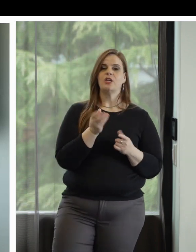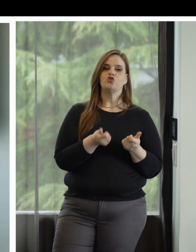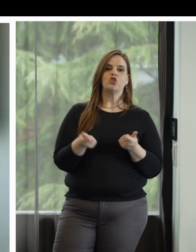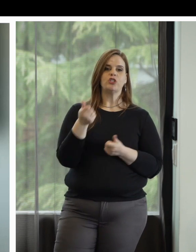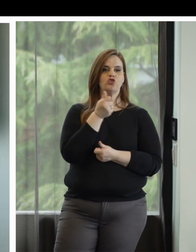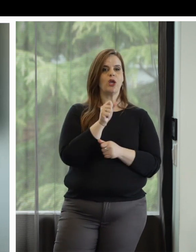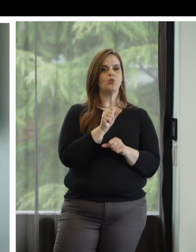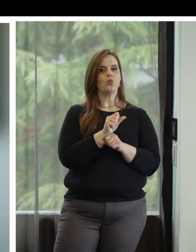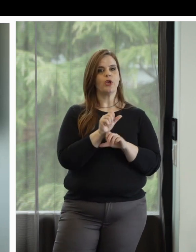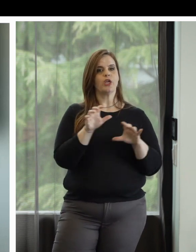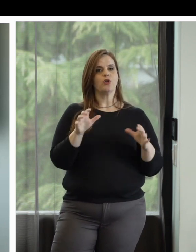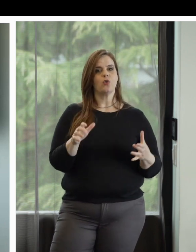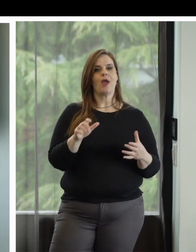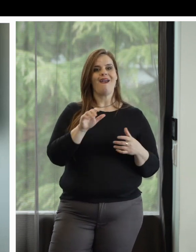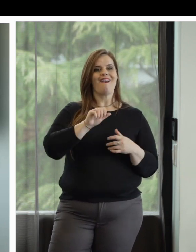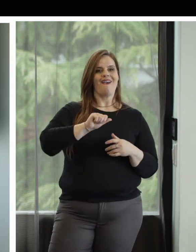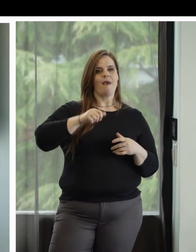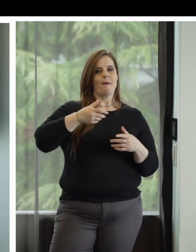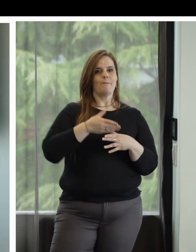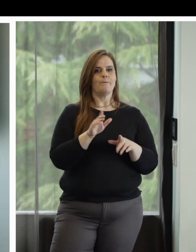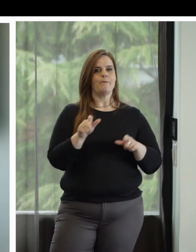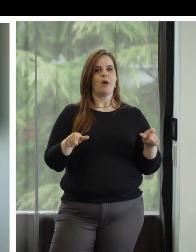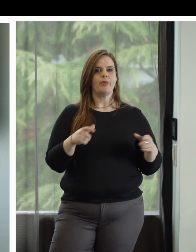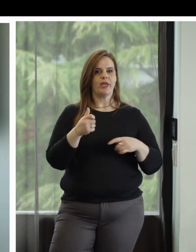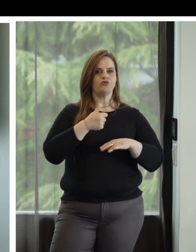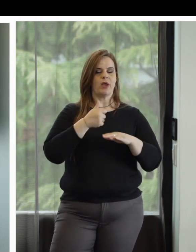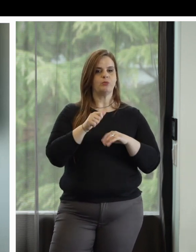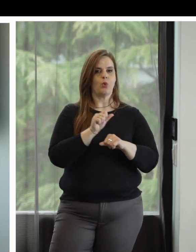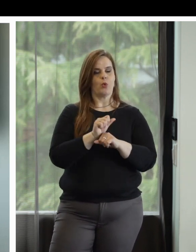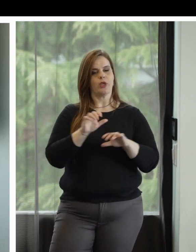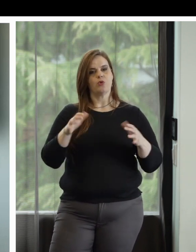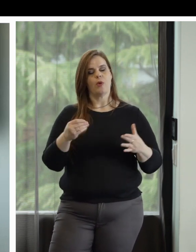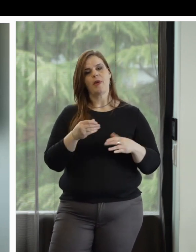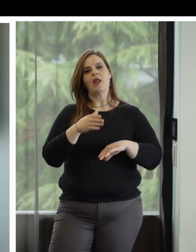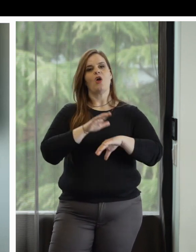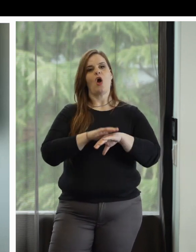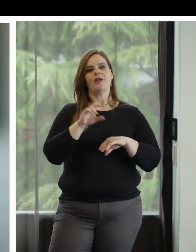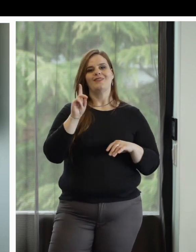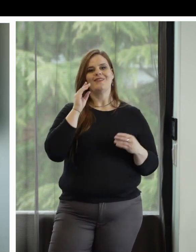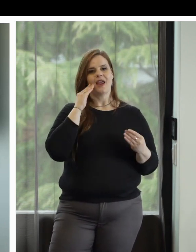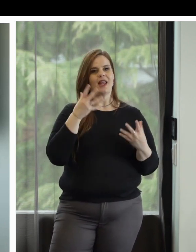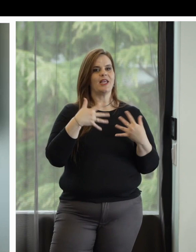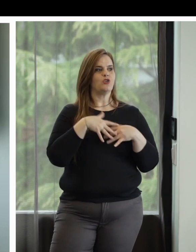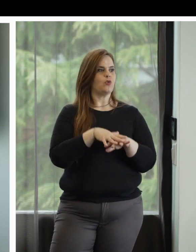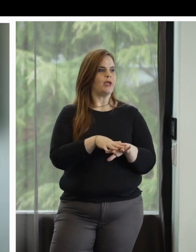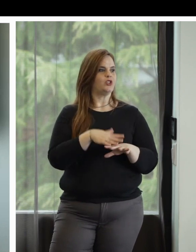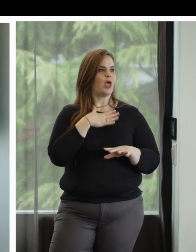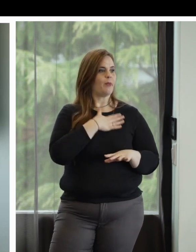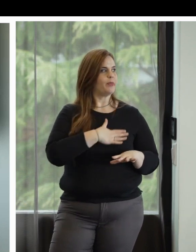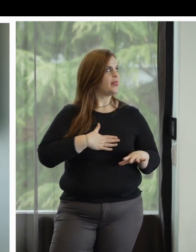group 8 sub working group and on data integration. Please welcome allow me to